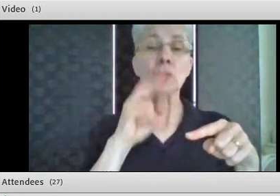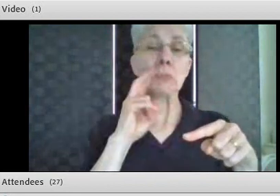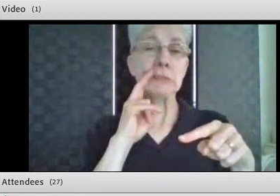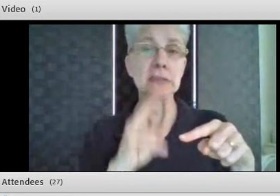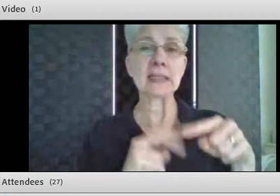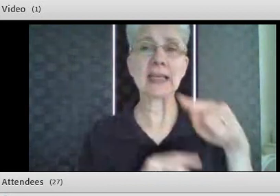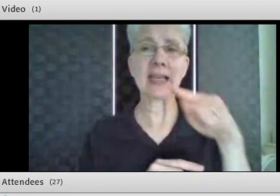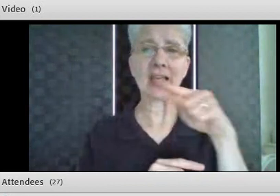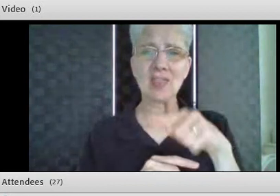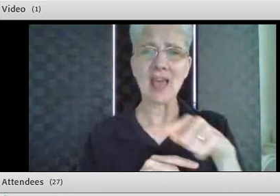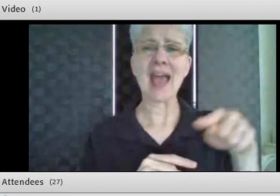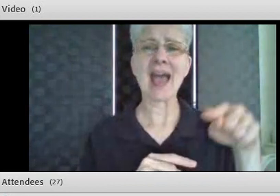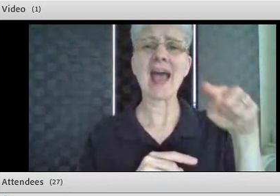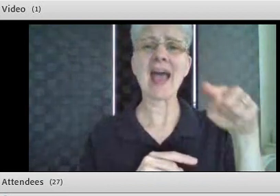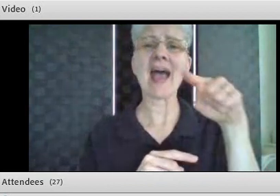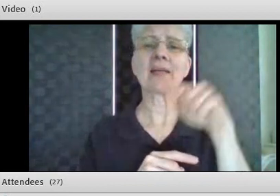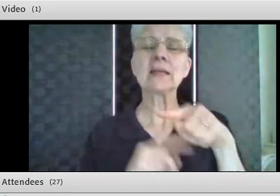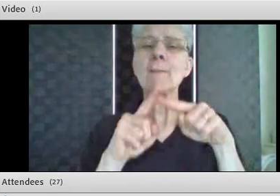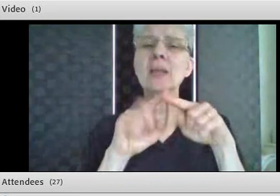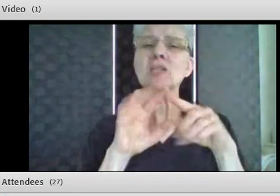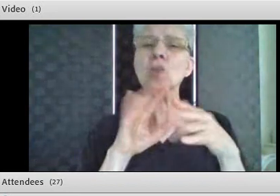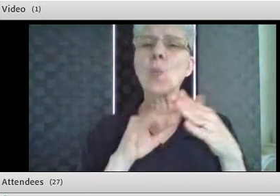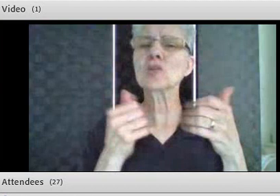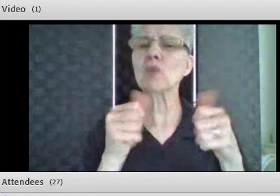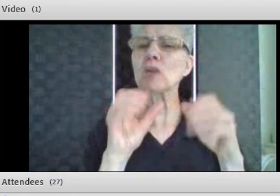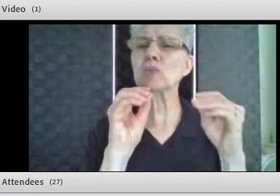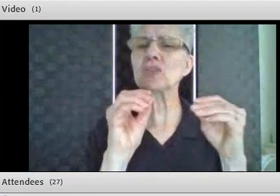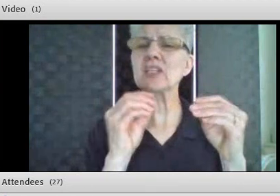to produce the various pitches and frequencies,